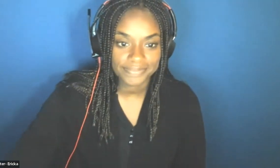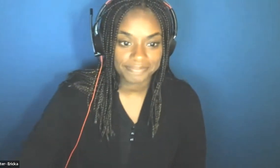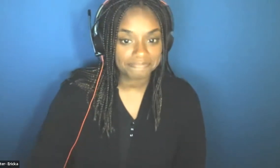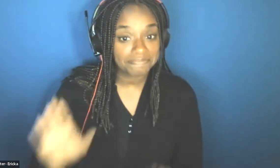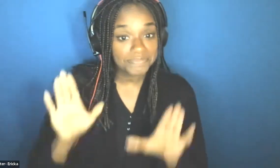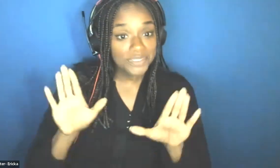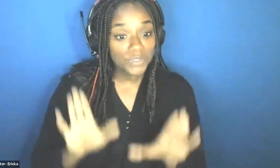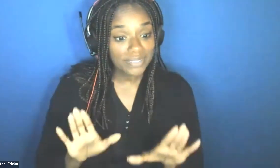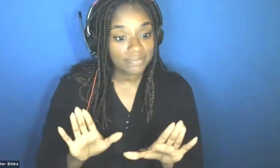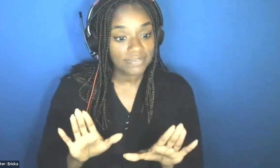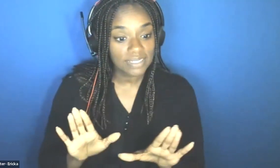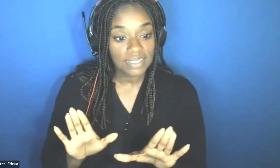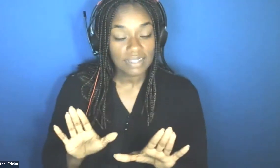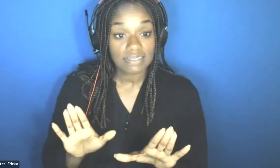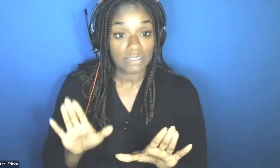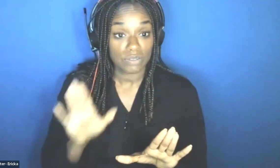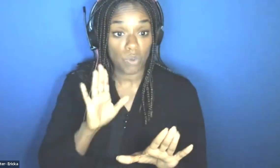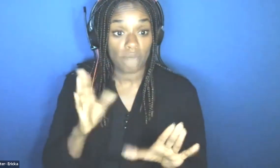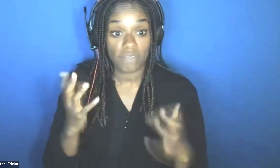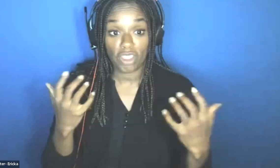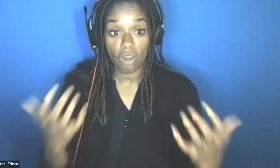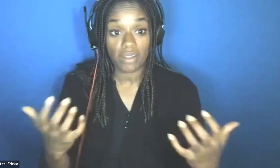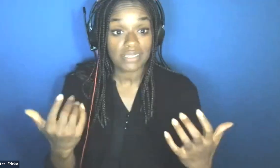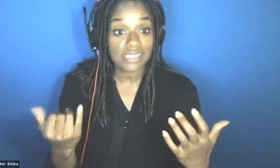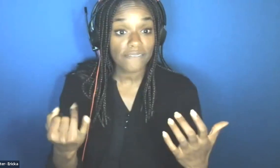So if we have questions, Jeremy, this would be a good time.